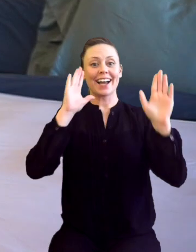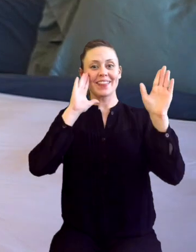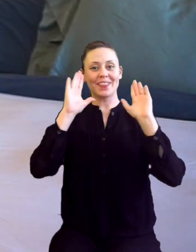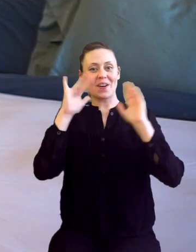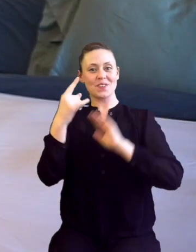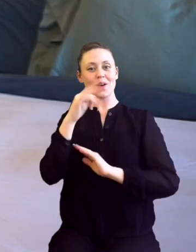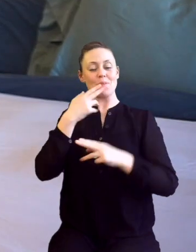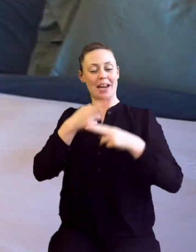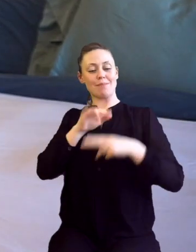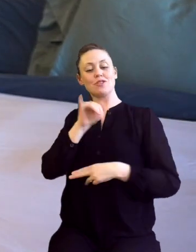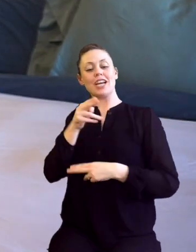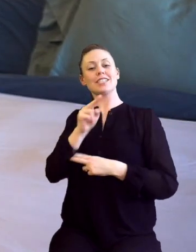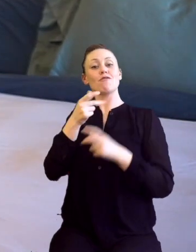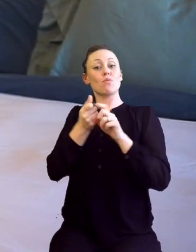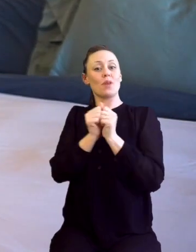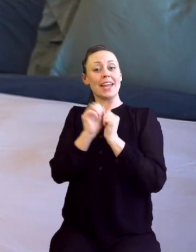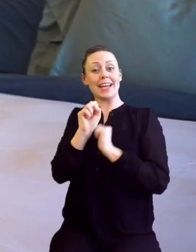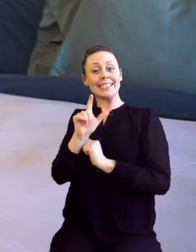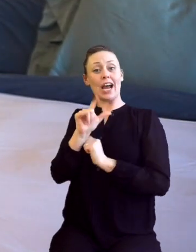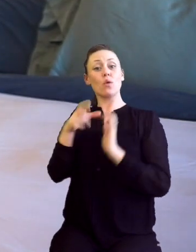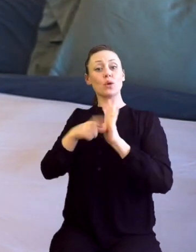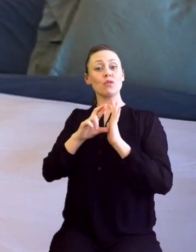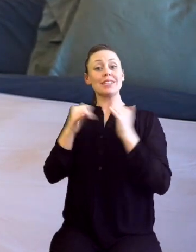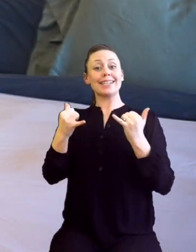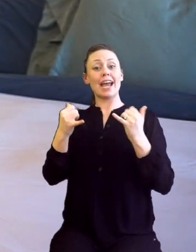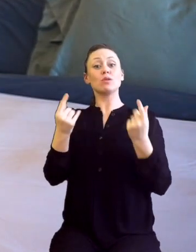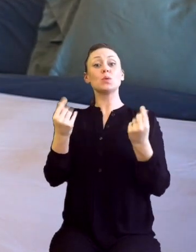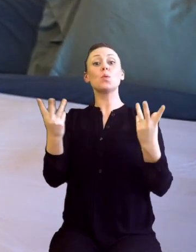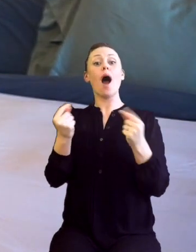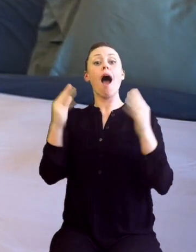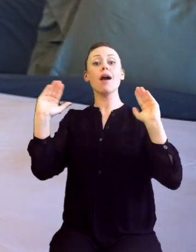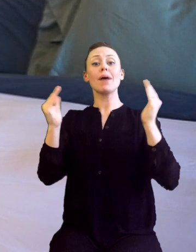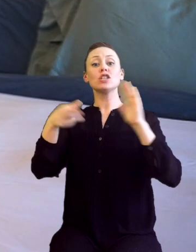Hi everyone I'm Jason with ASL reviews. Today we are doing a comparison review